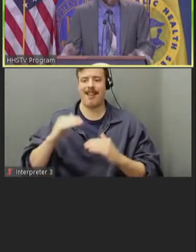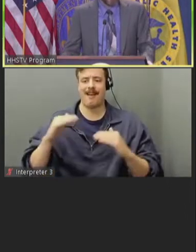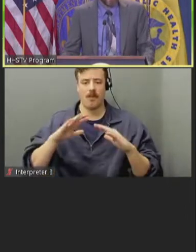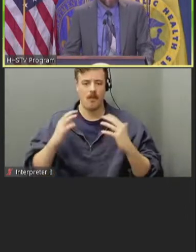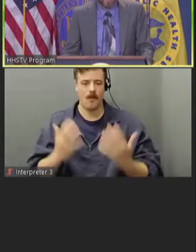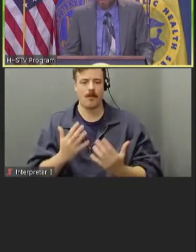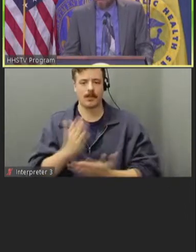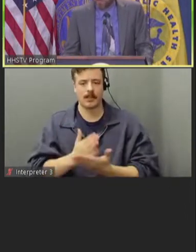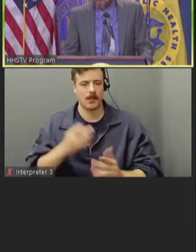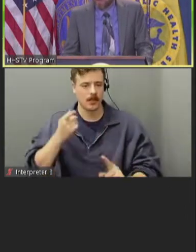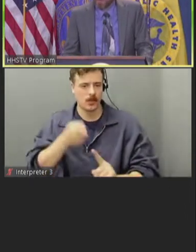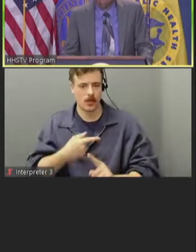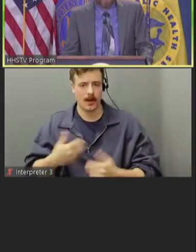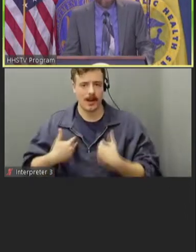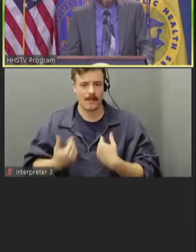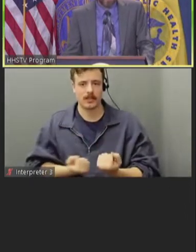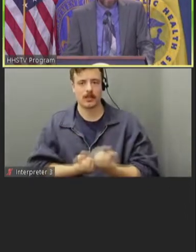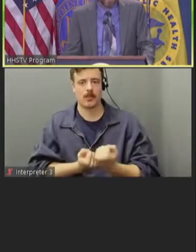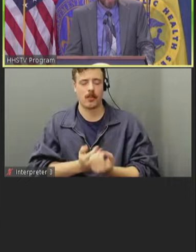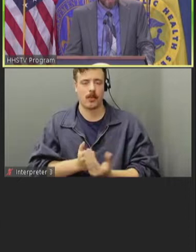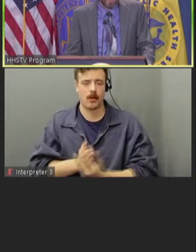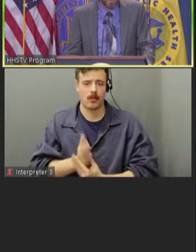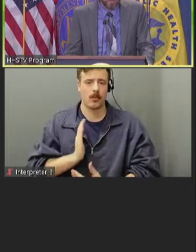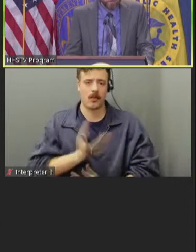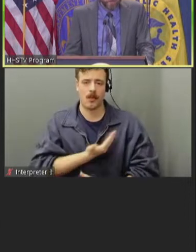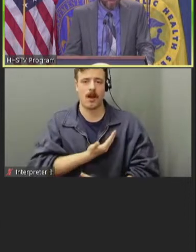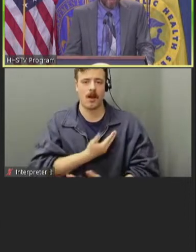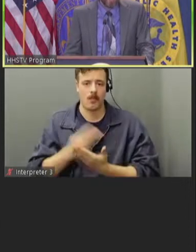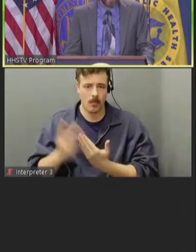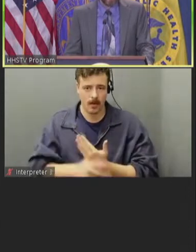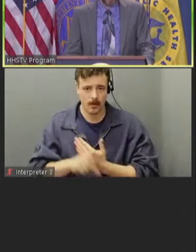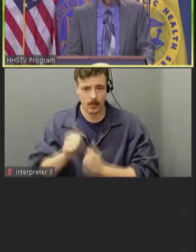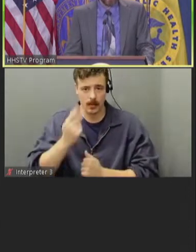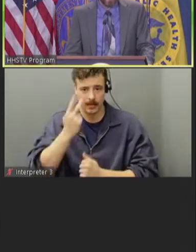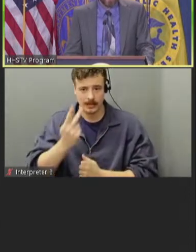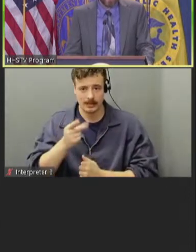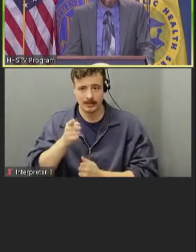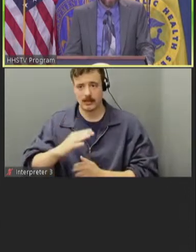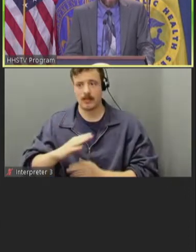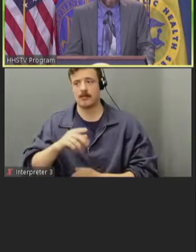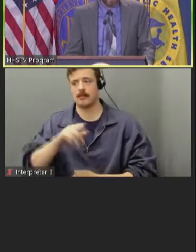targets that we have supported through our program. You can see in the upper left that